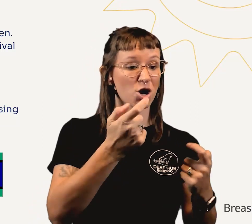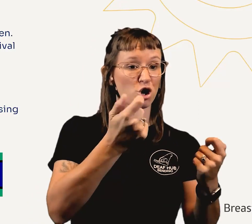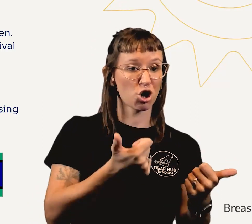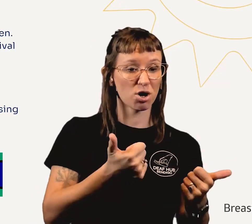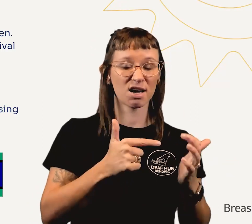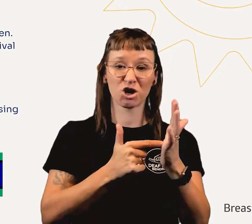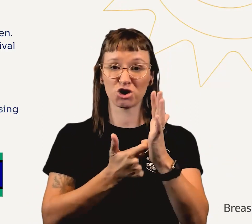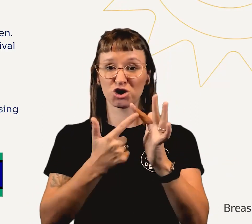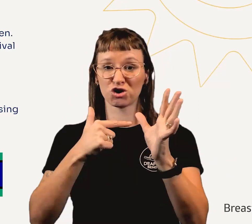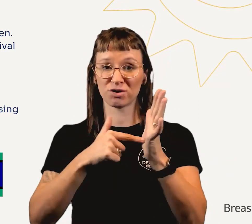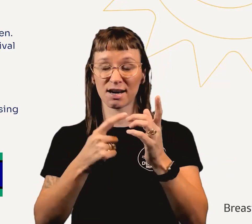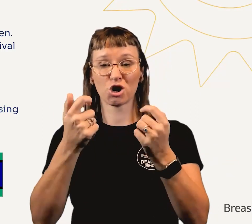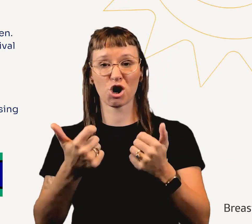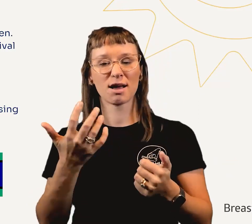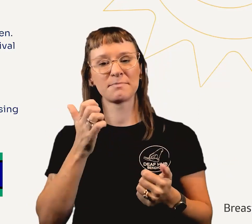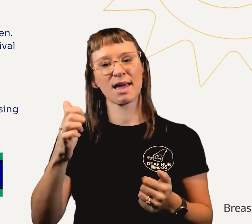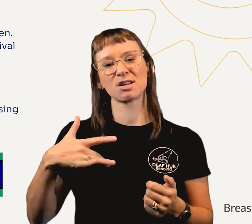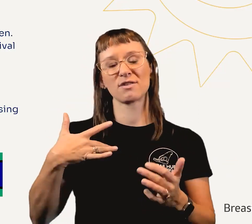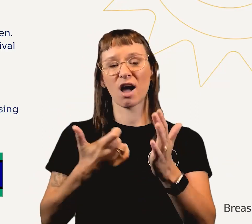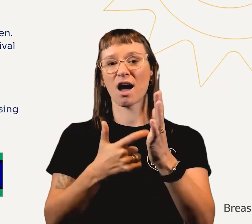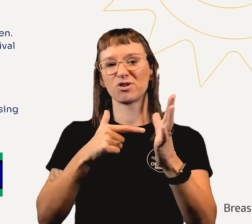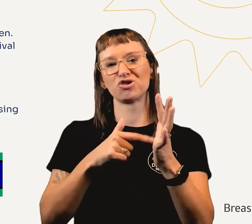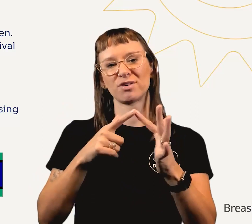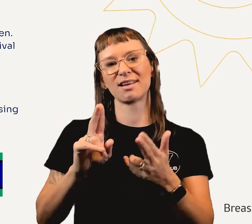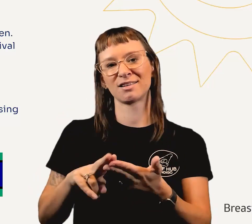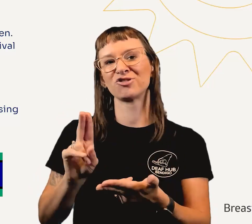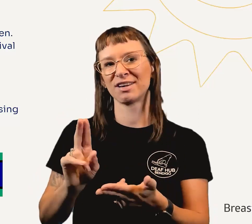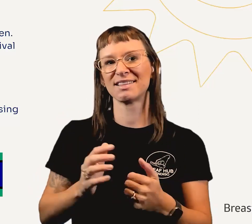But if caught early and treated, survival rates are much higher.